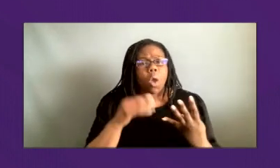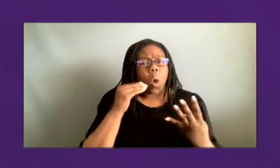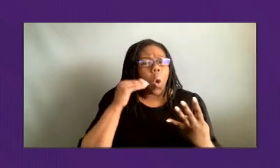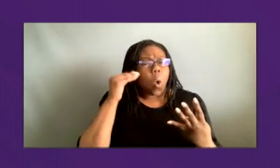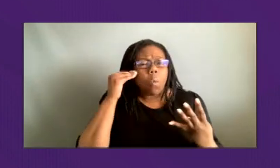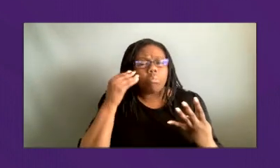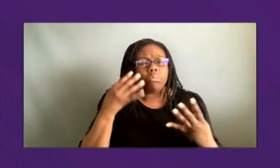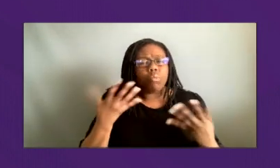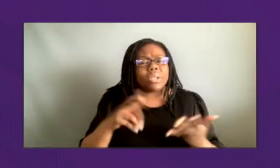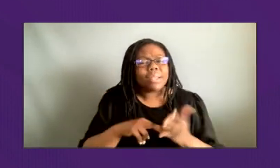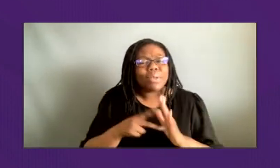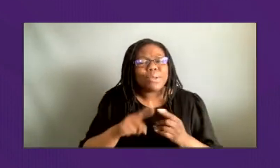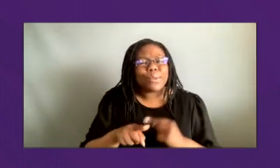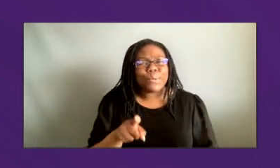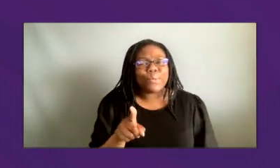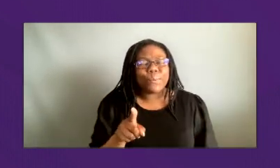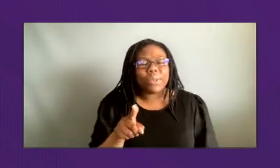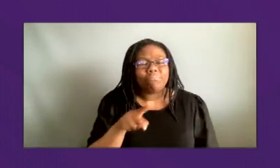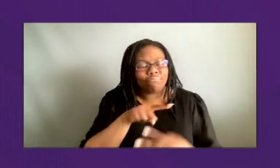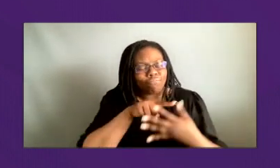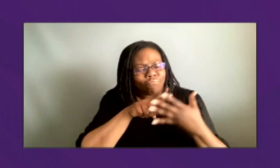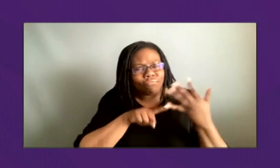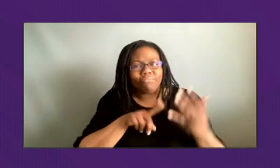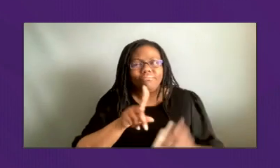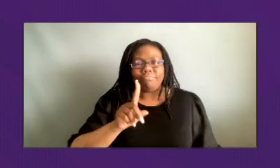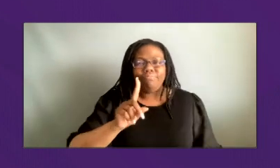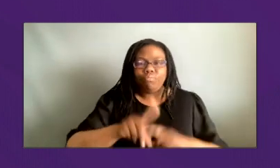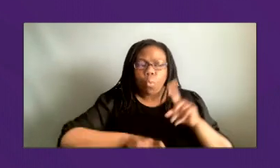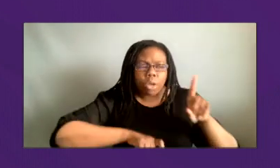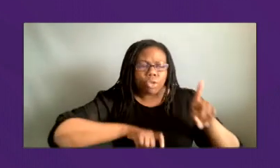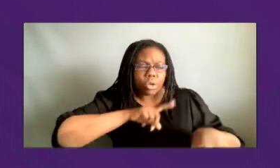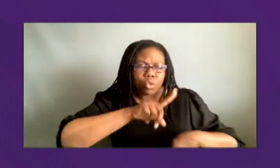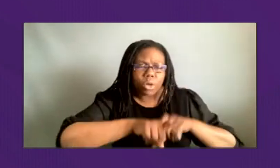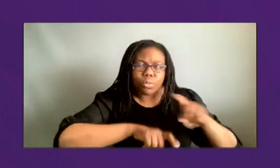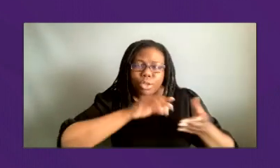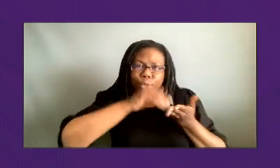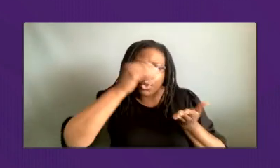These questions can help direct students as they explore the stories of different nations and how